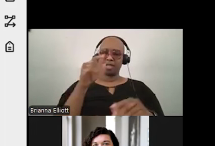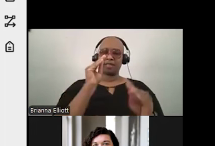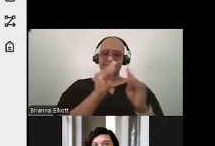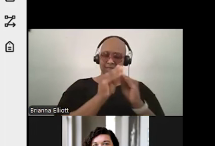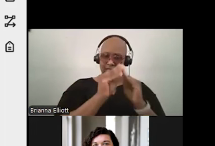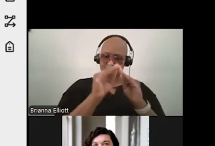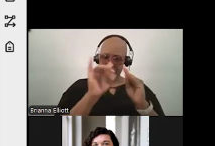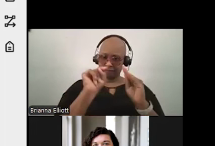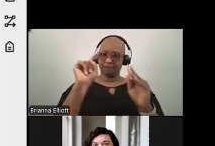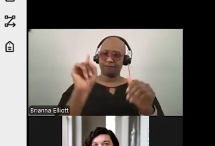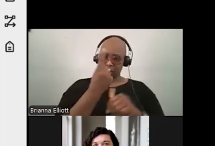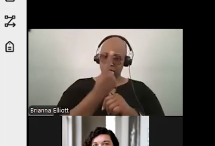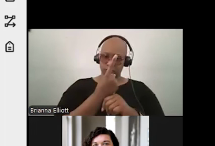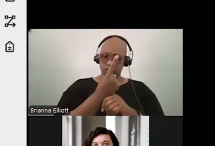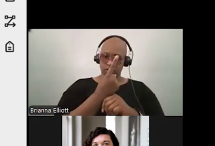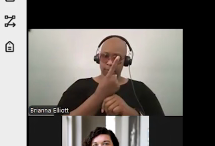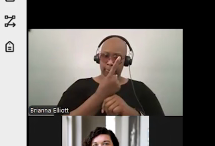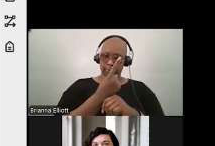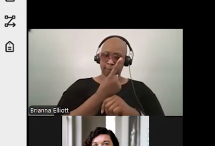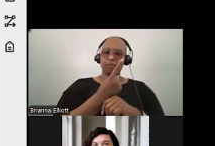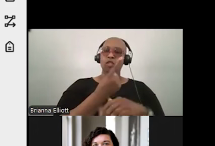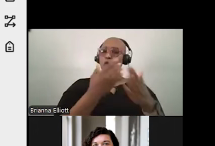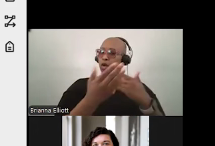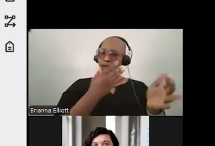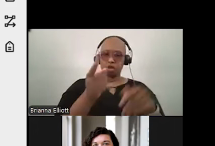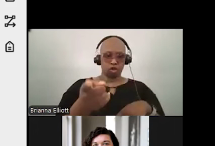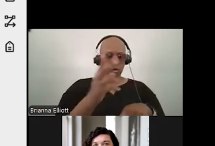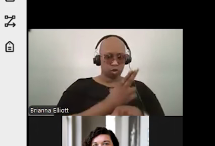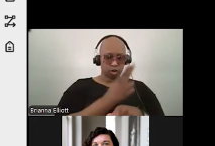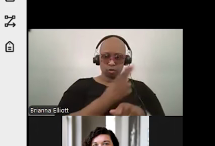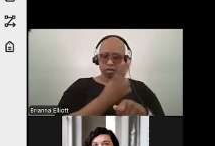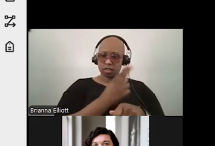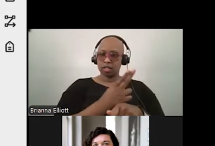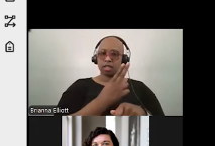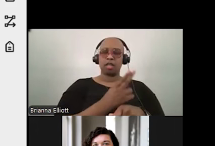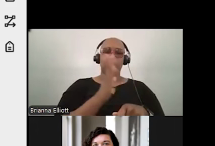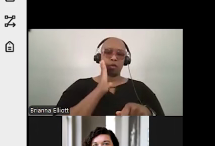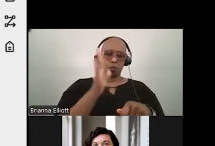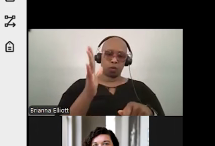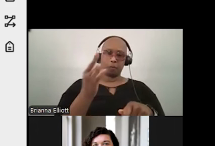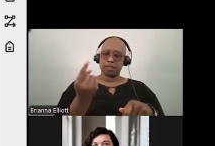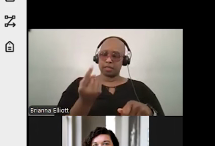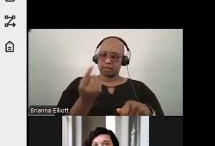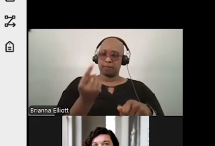of way to do this in whatever thing you are using to remediate in Acrobat Pro. It's going to be this